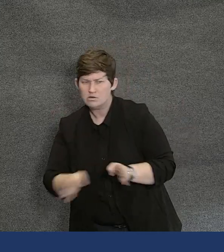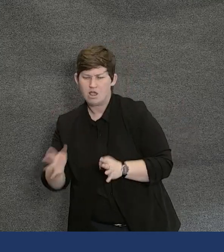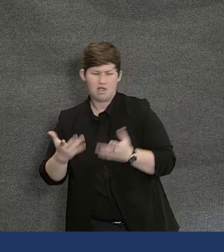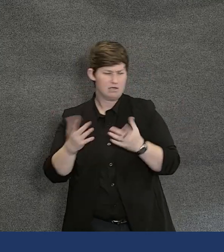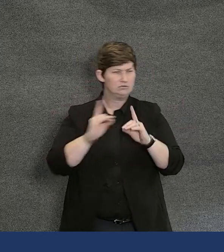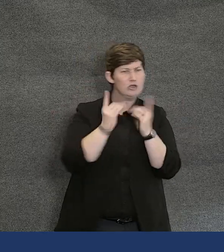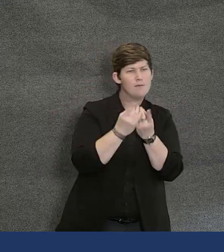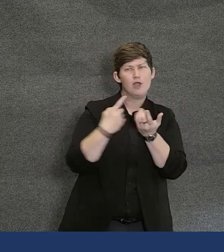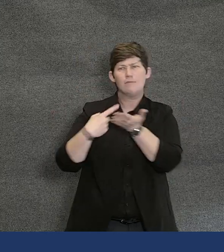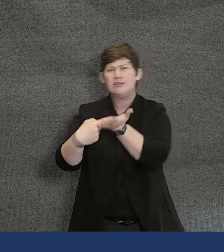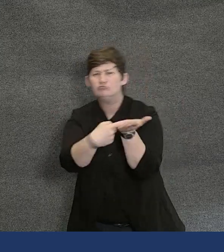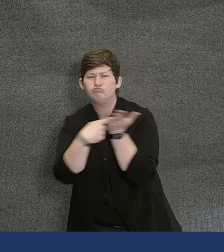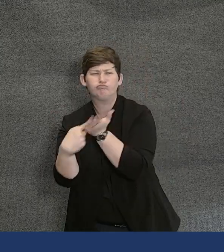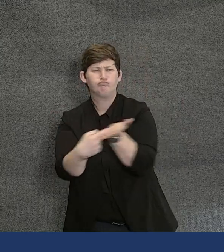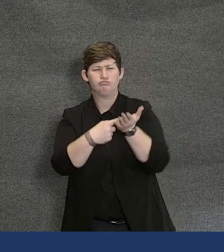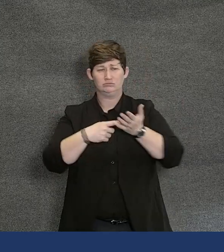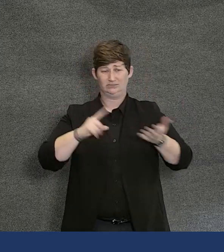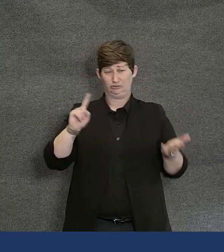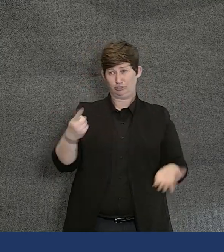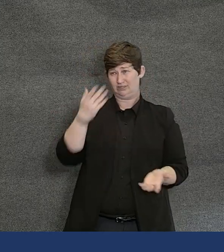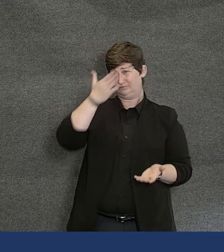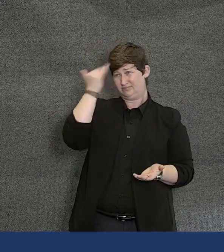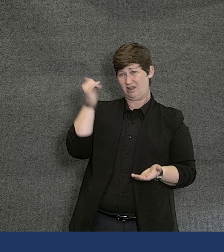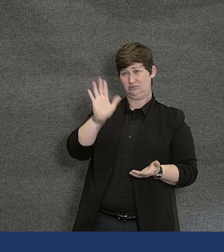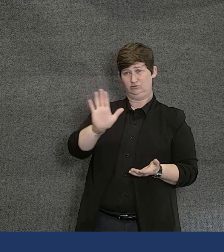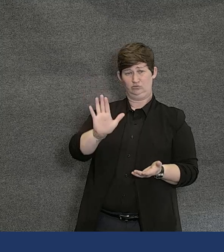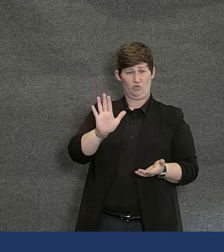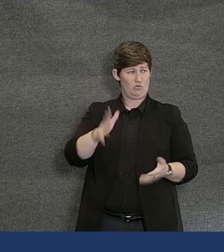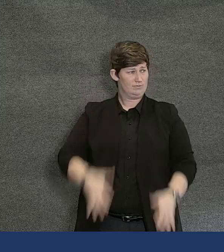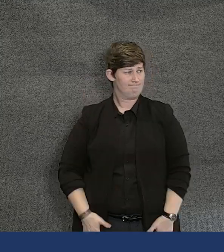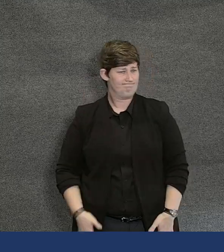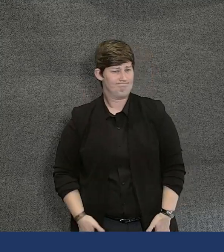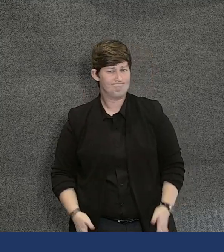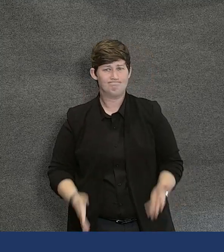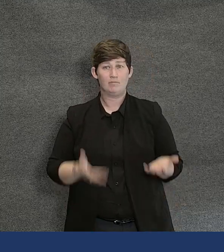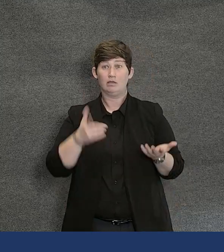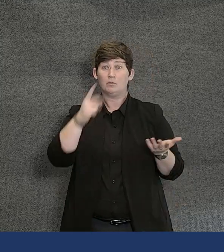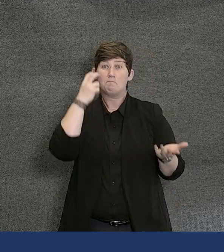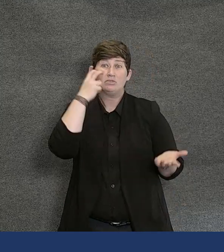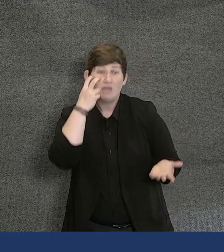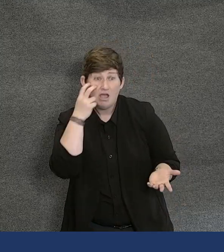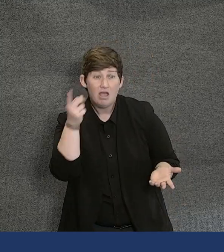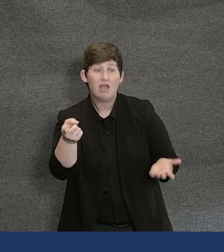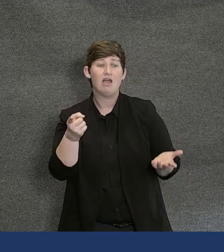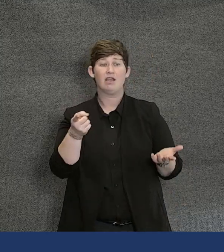Just because you don't see well doesn't mean that there's a lot of other things you can do.